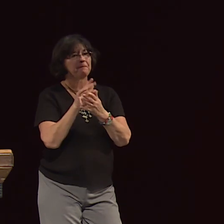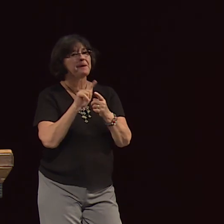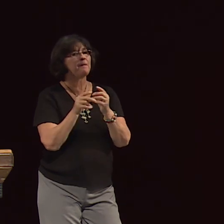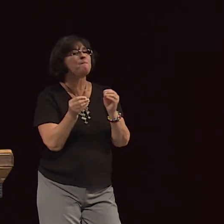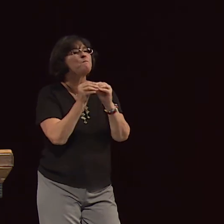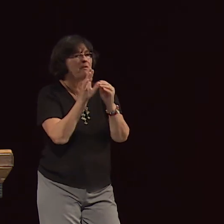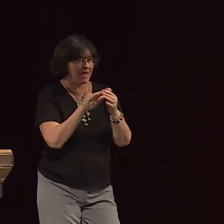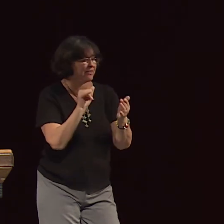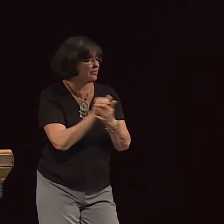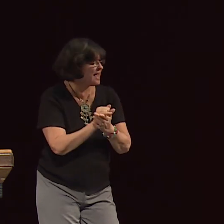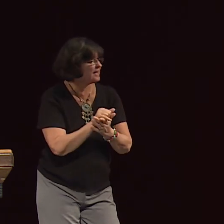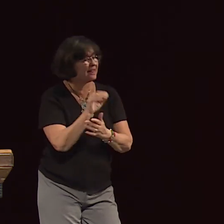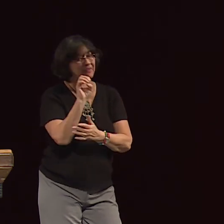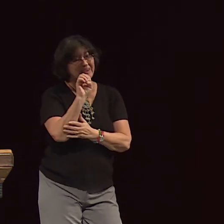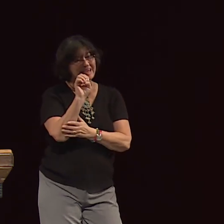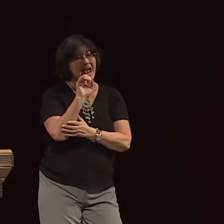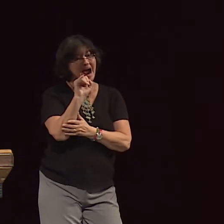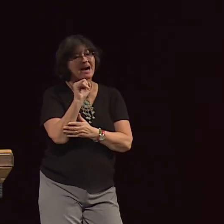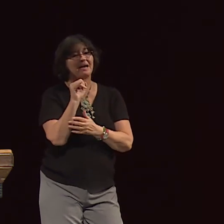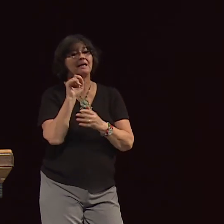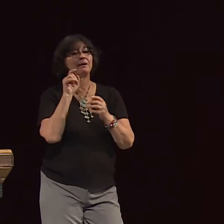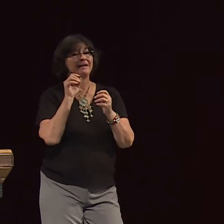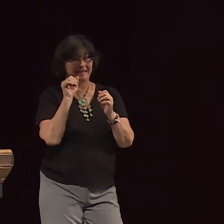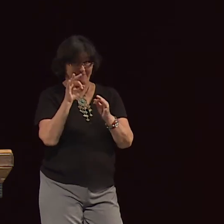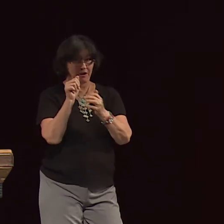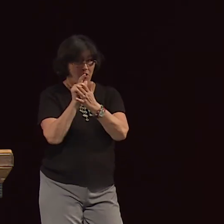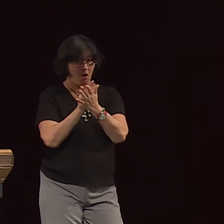The IFSP really needs some more accountability.